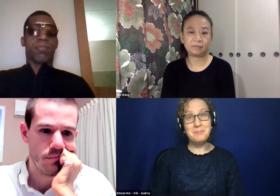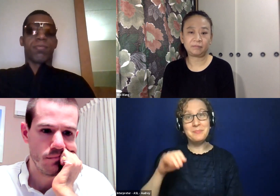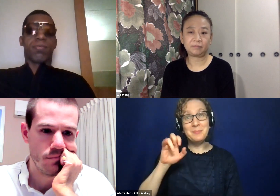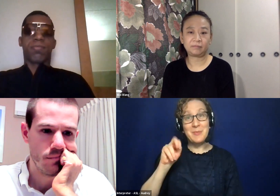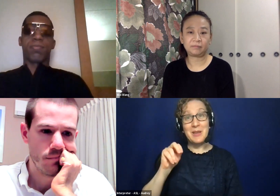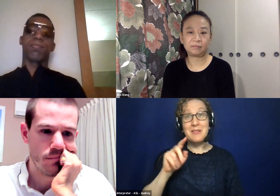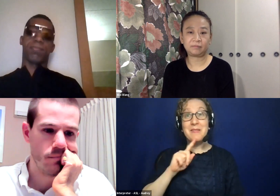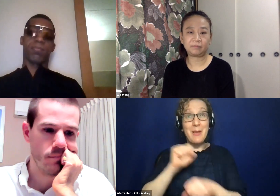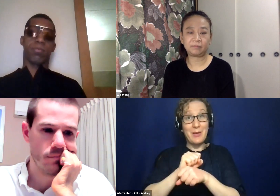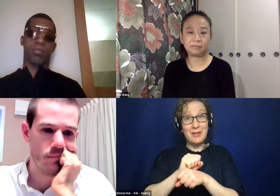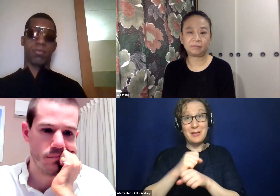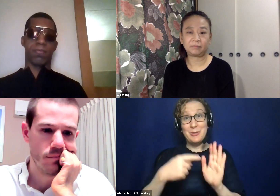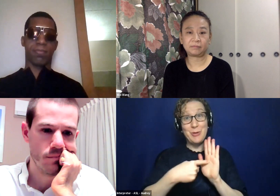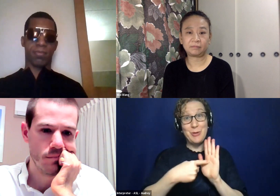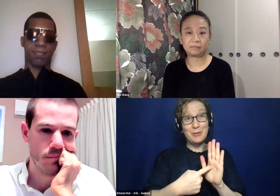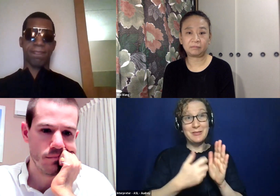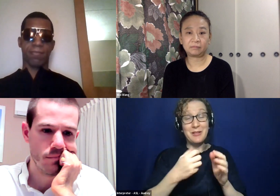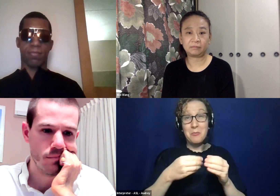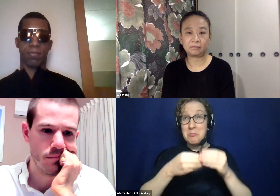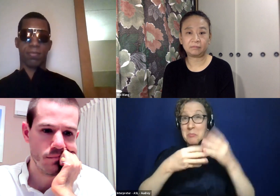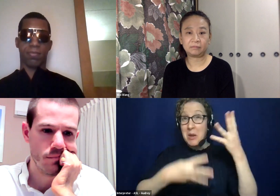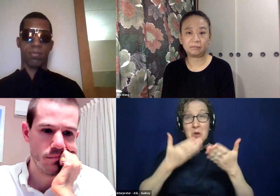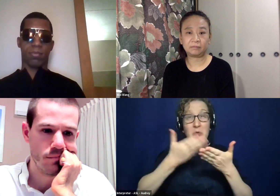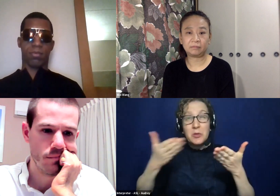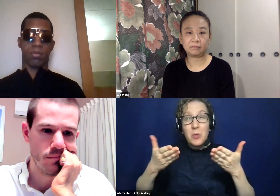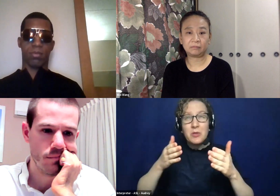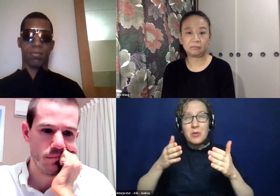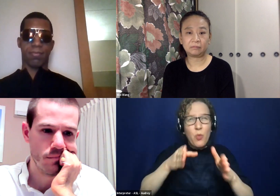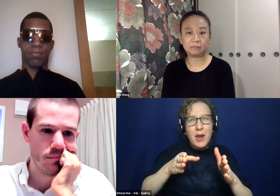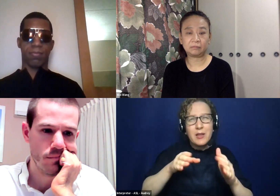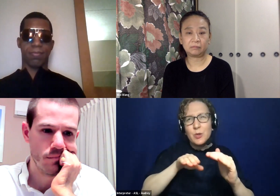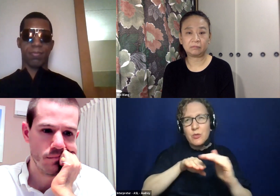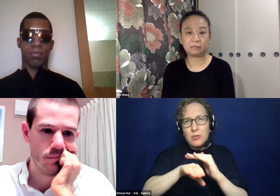too, there's a lot of resources and ways that people can be successful in the United States,